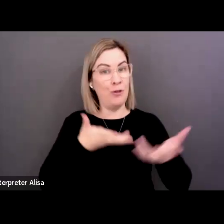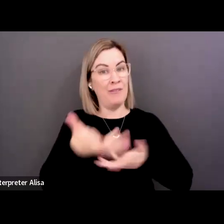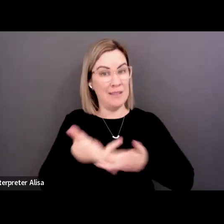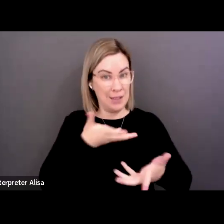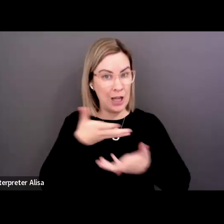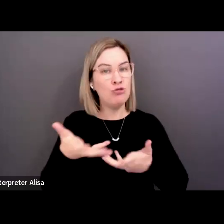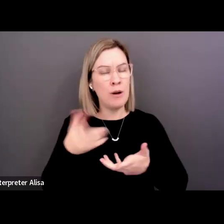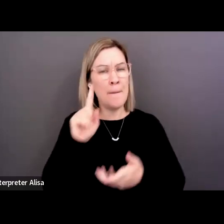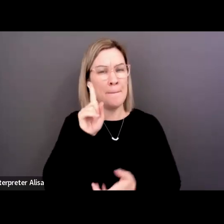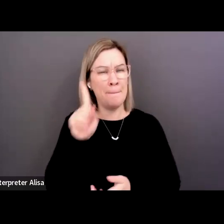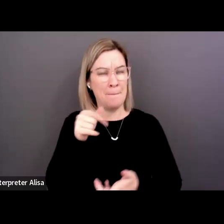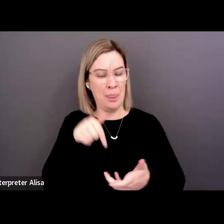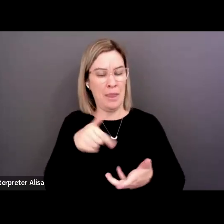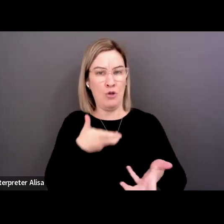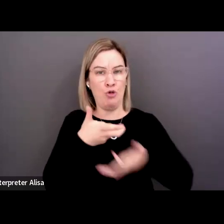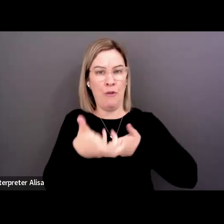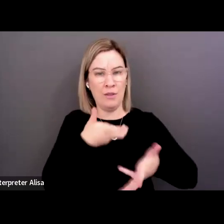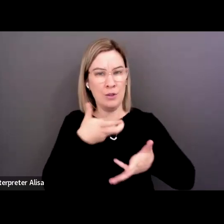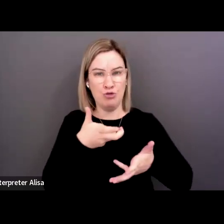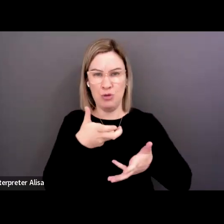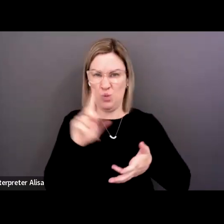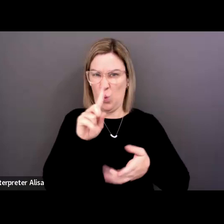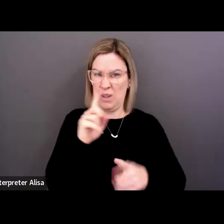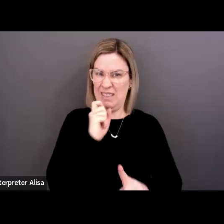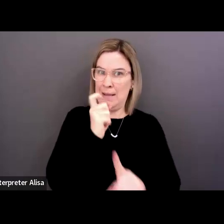and you know, these connections are very broad and wide. So it's a complex